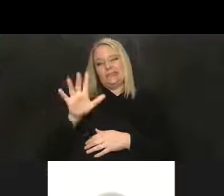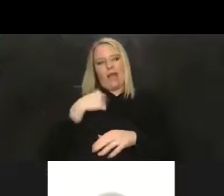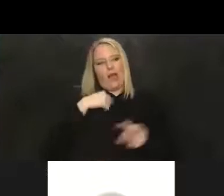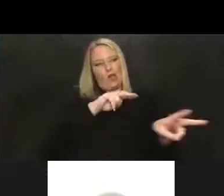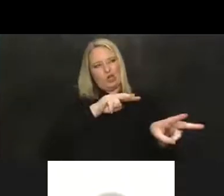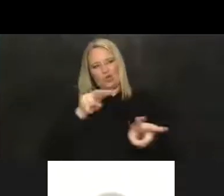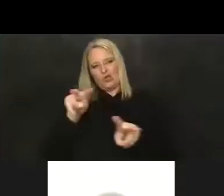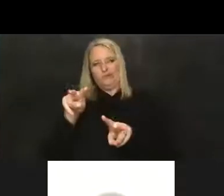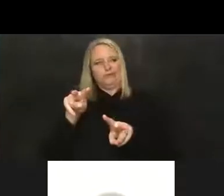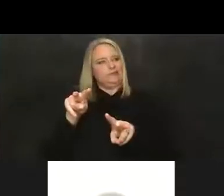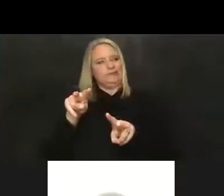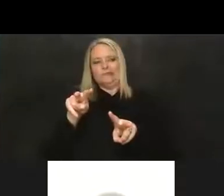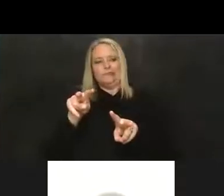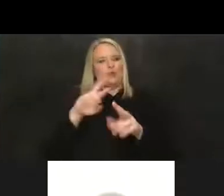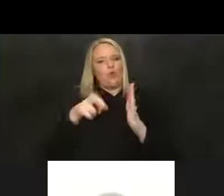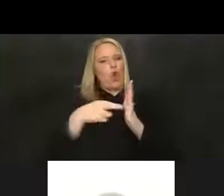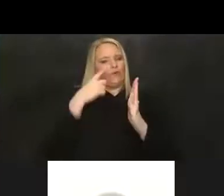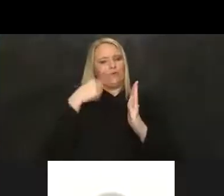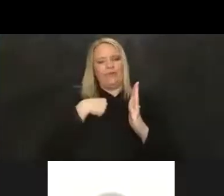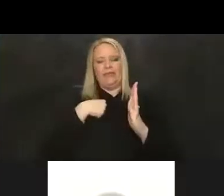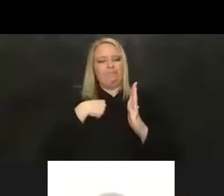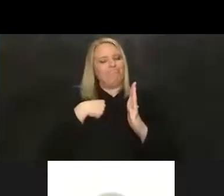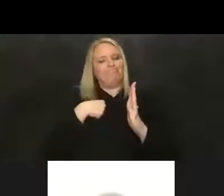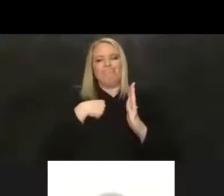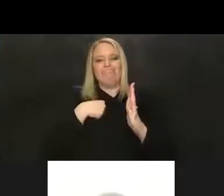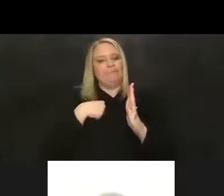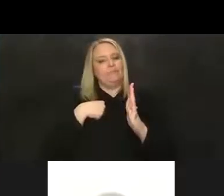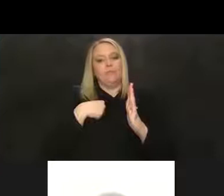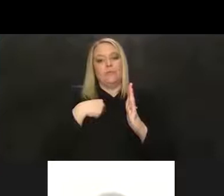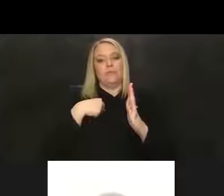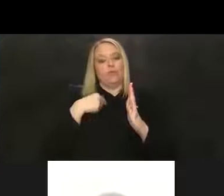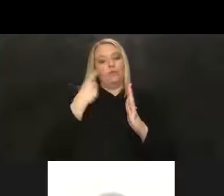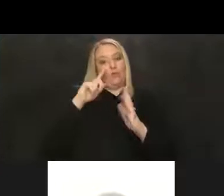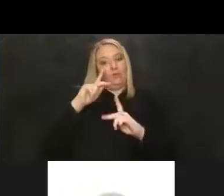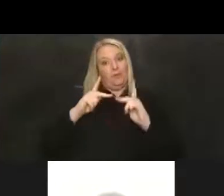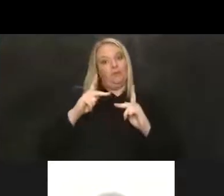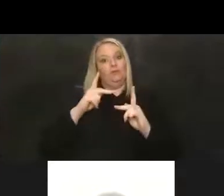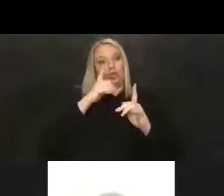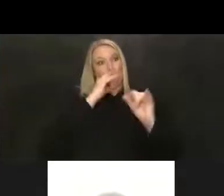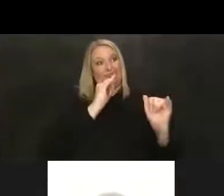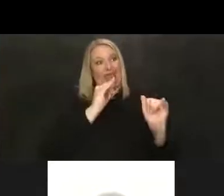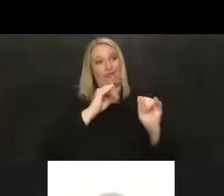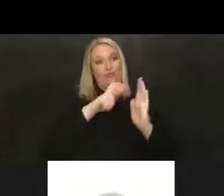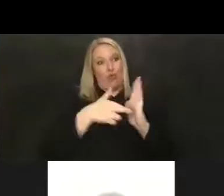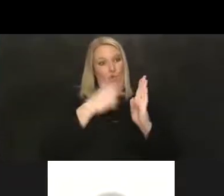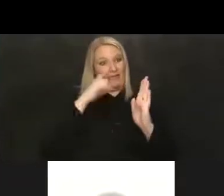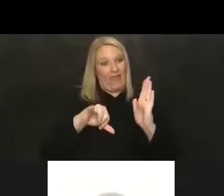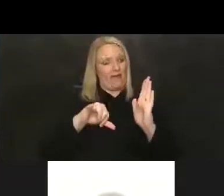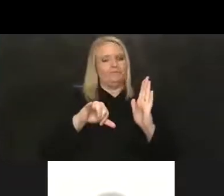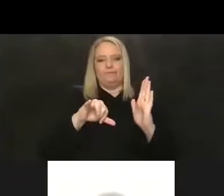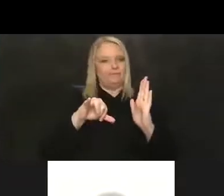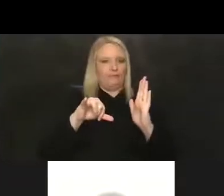going to be any roles that were written for people who looked like me. You know, the roles that did